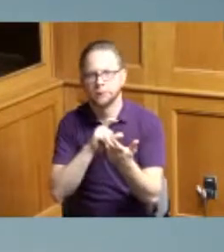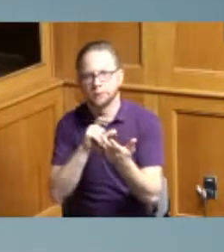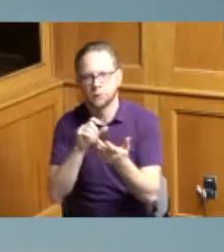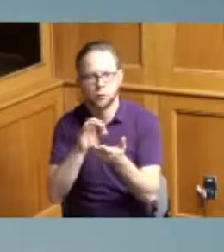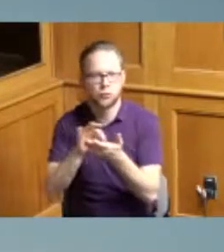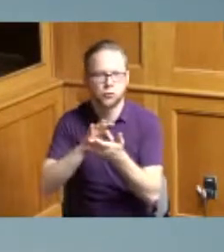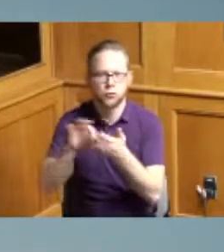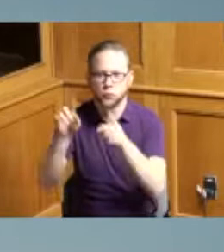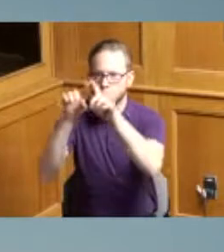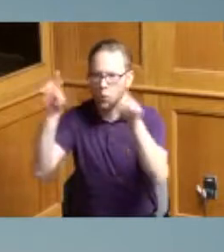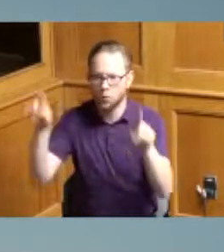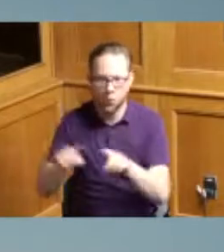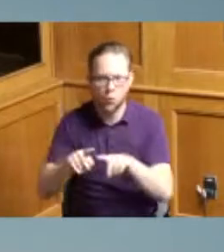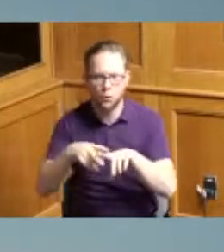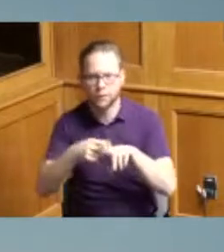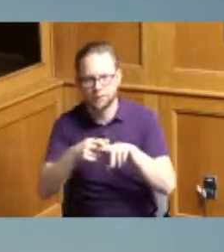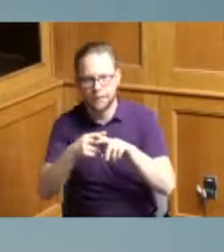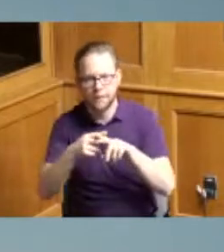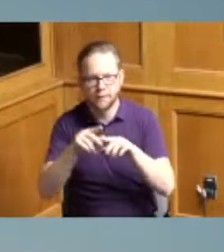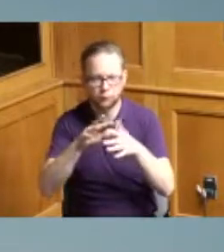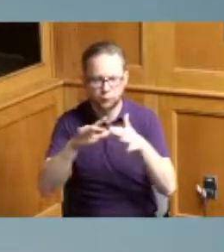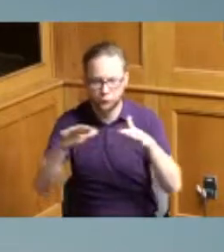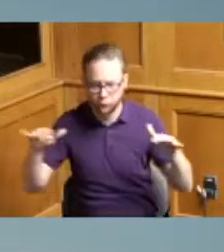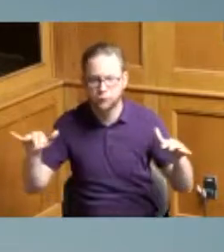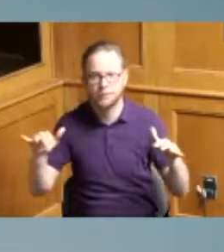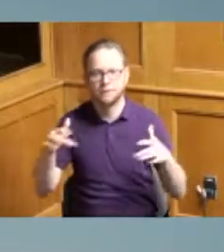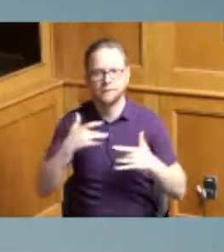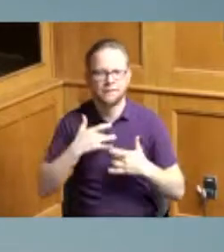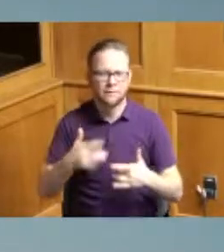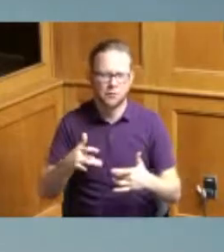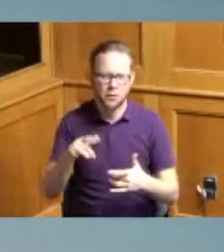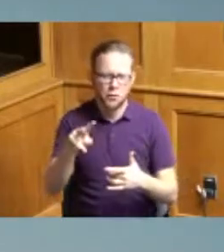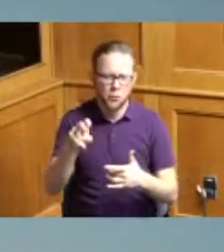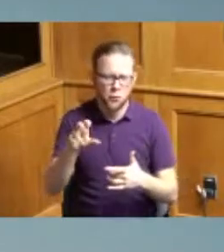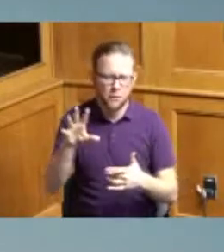all that everything together typically runs between 250 270 thousand dollars